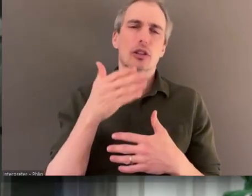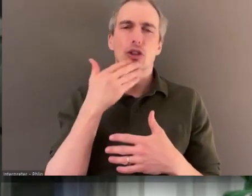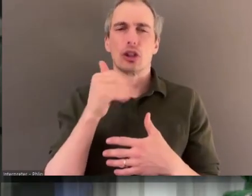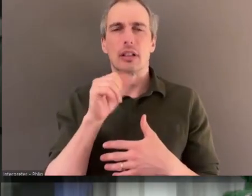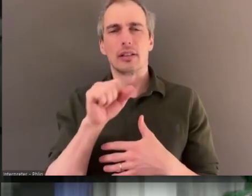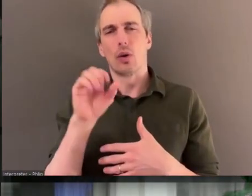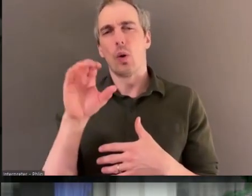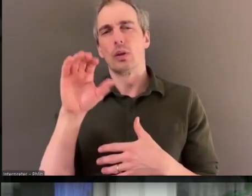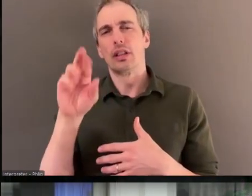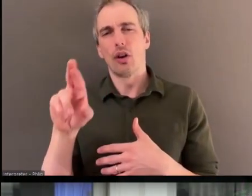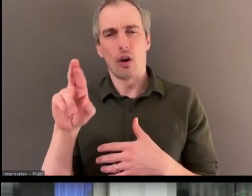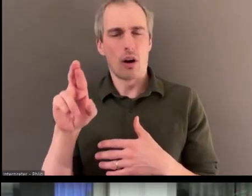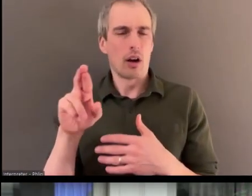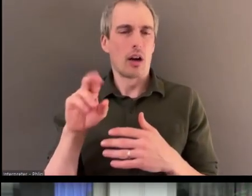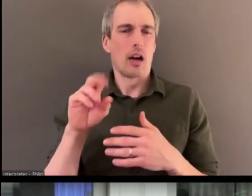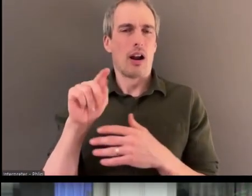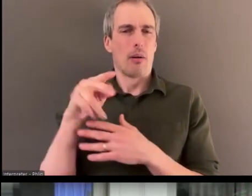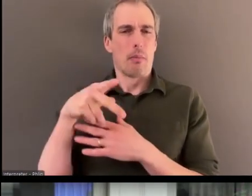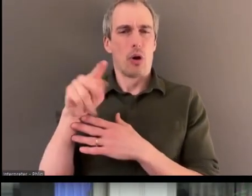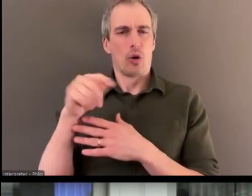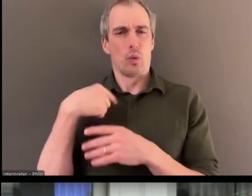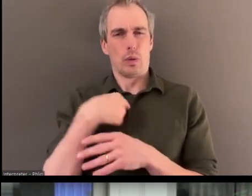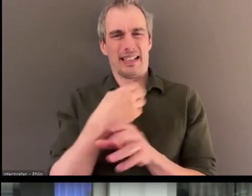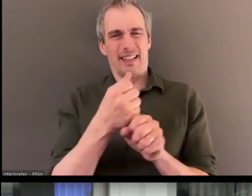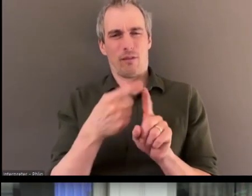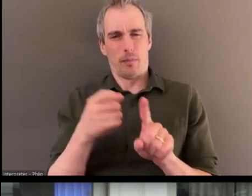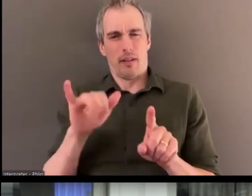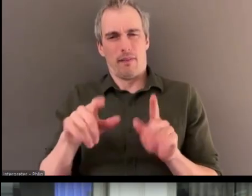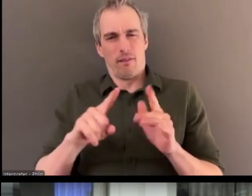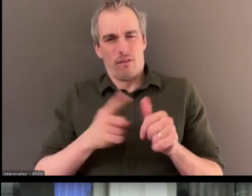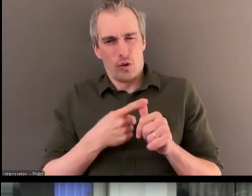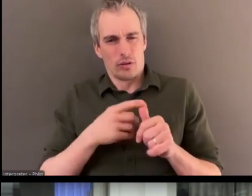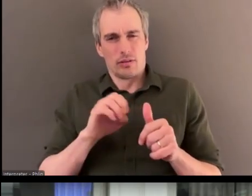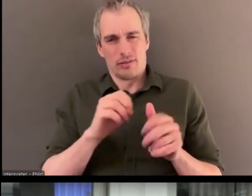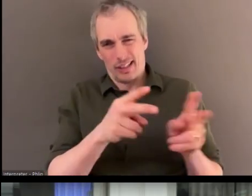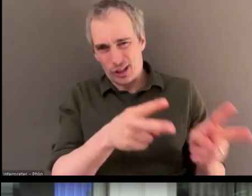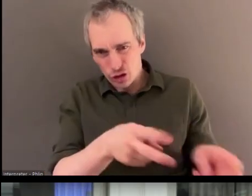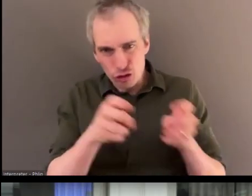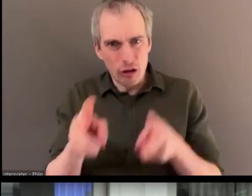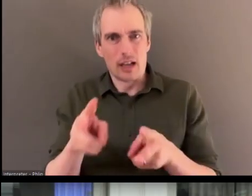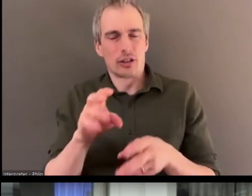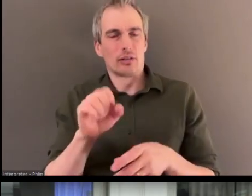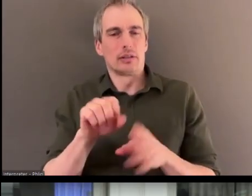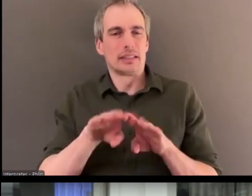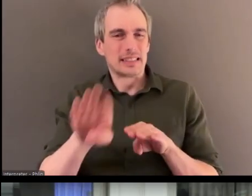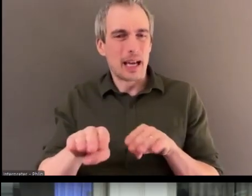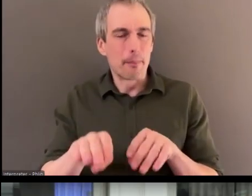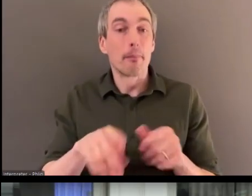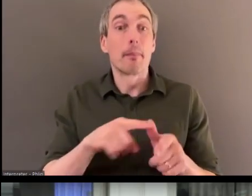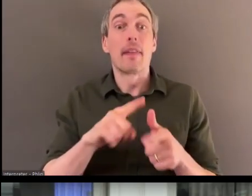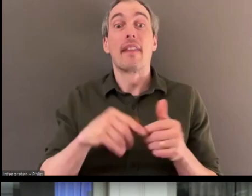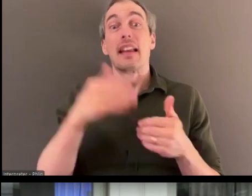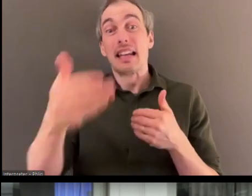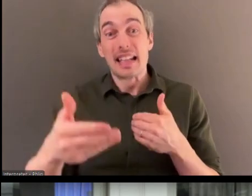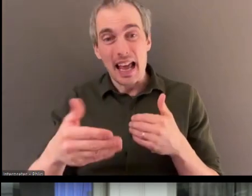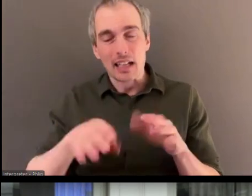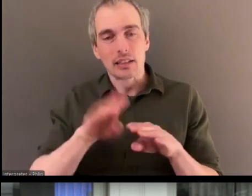And then the next step is that AI harness that's asking it to look at the visual affordance, the